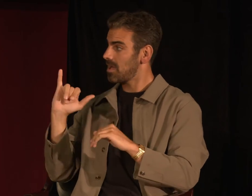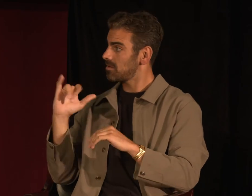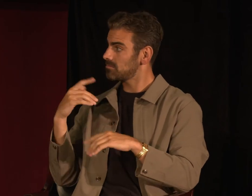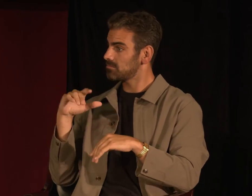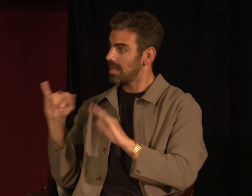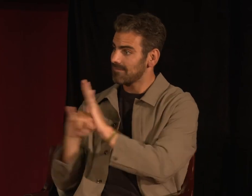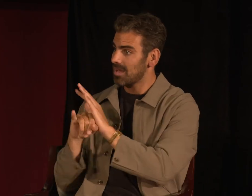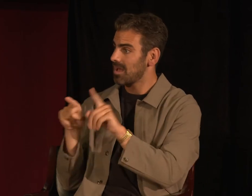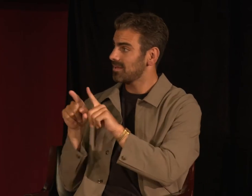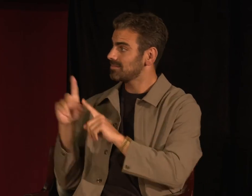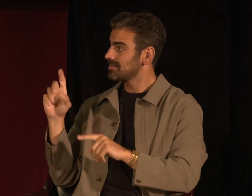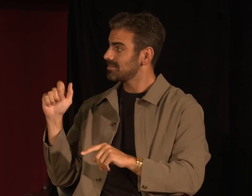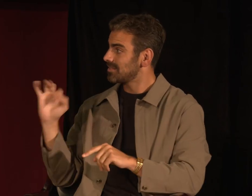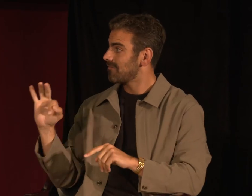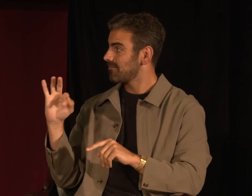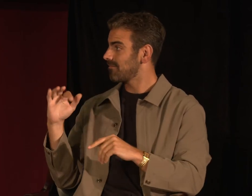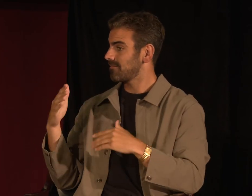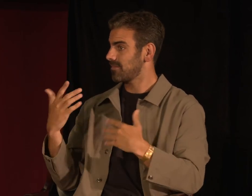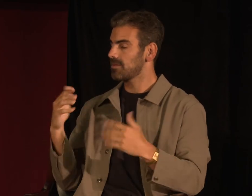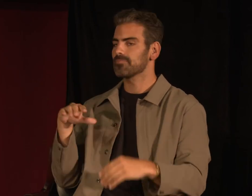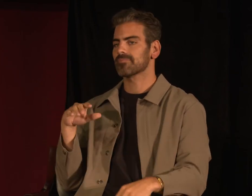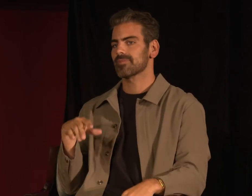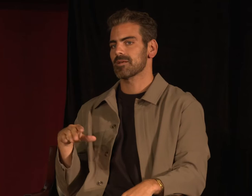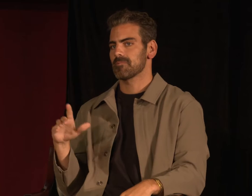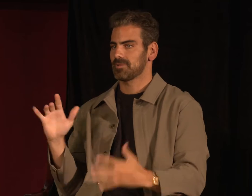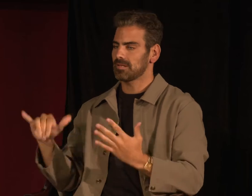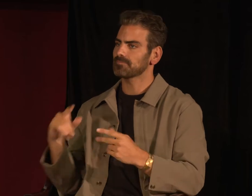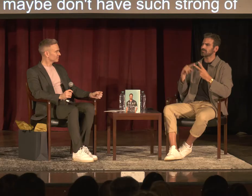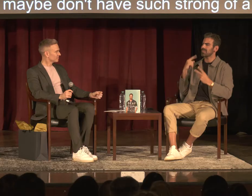on other people who maybe don't have as such strong of an identity as a Deaf person.